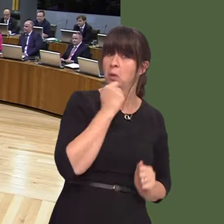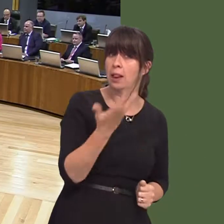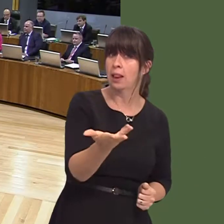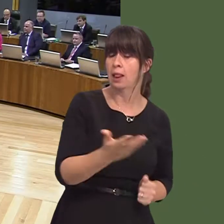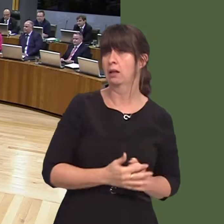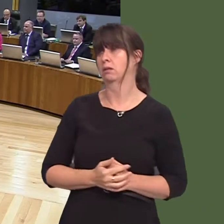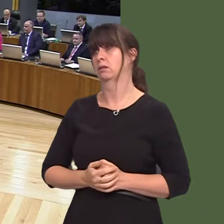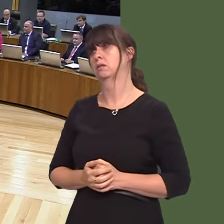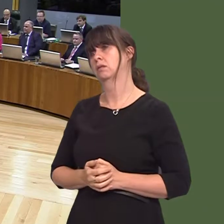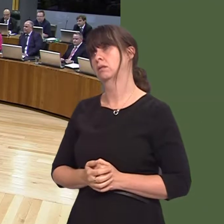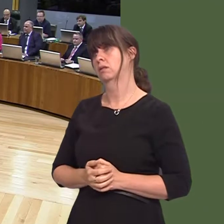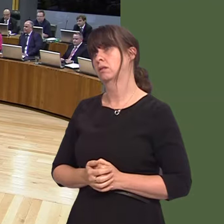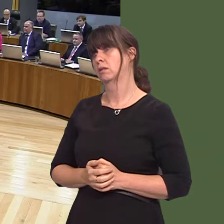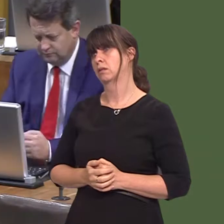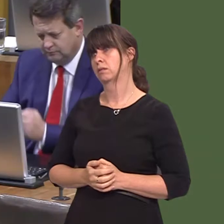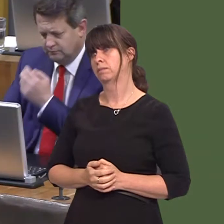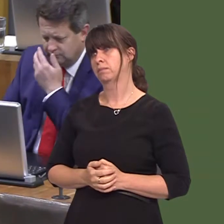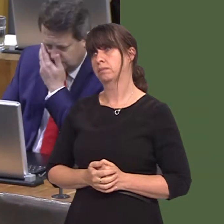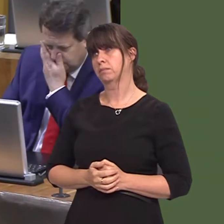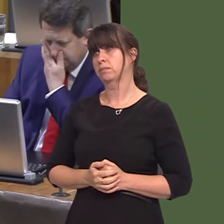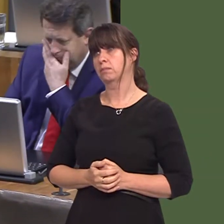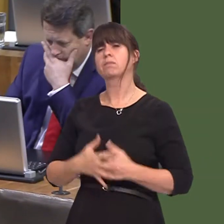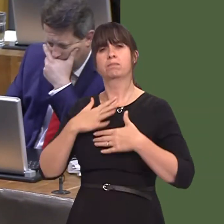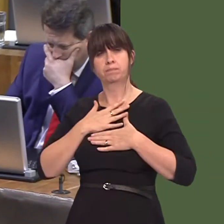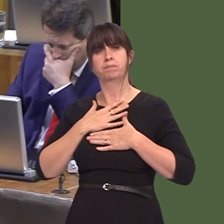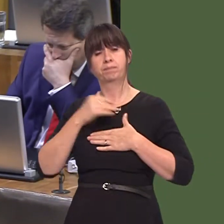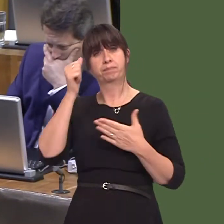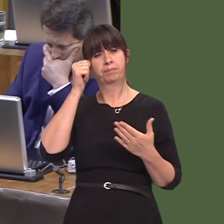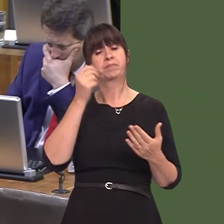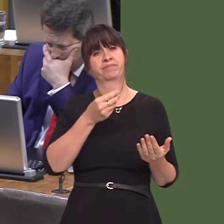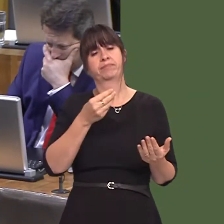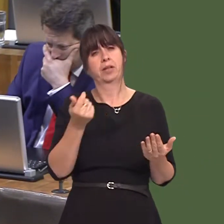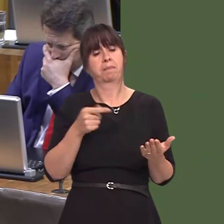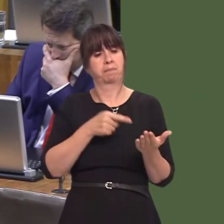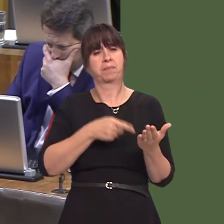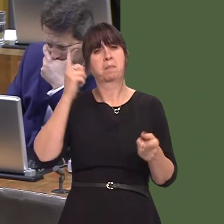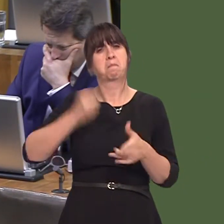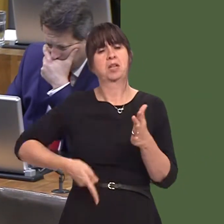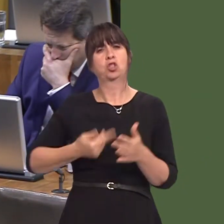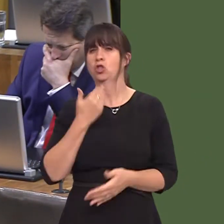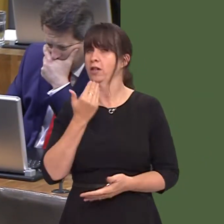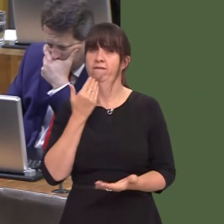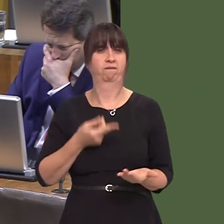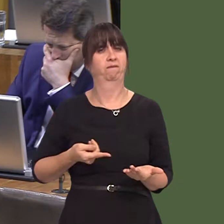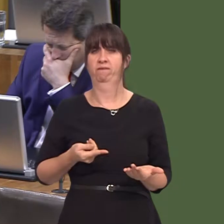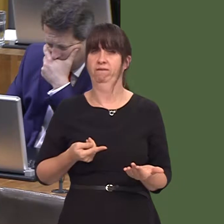Itís not an issue that Iíve had raised with me personallyóthat the penalties are too lowóbut clearly we donít want to seeó.